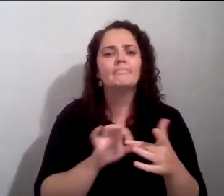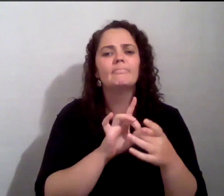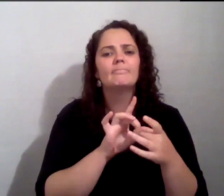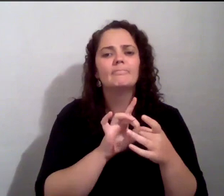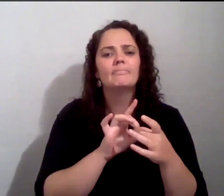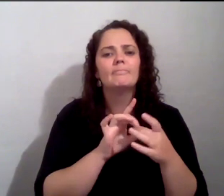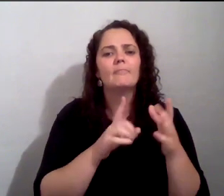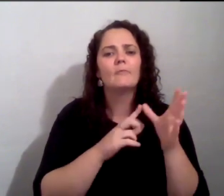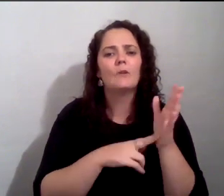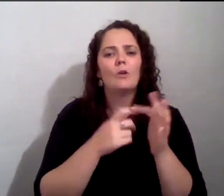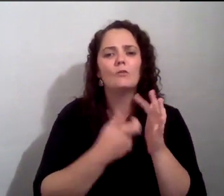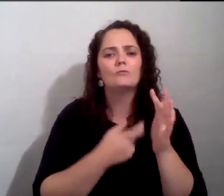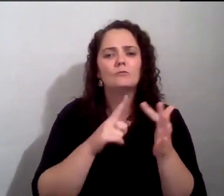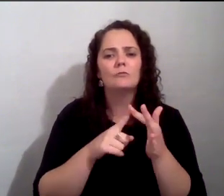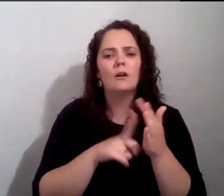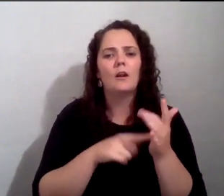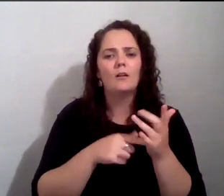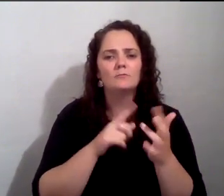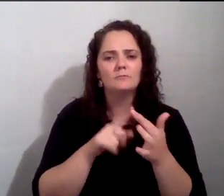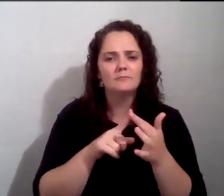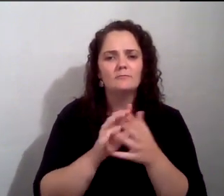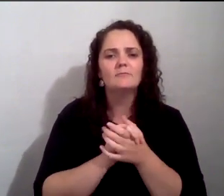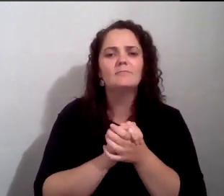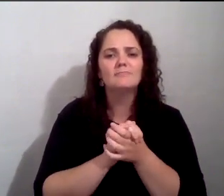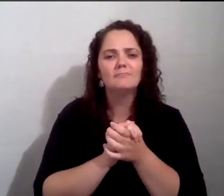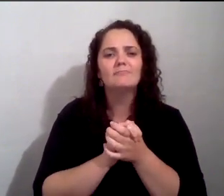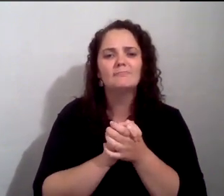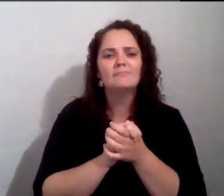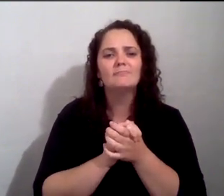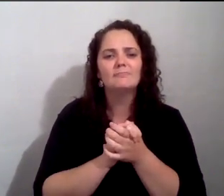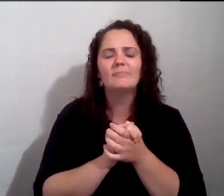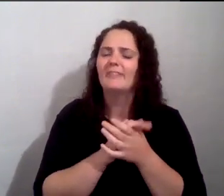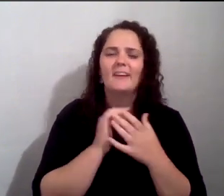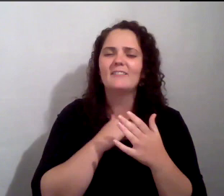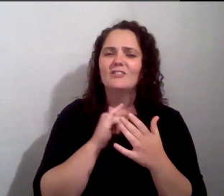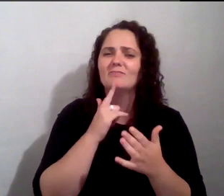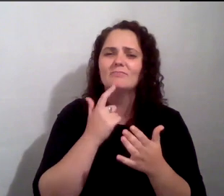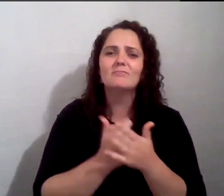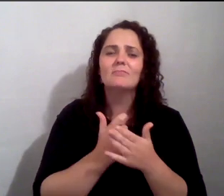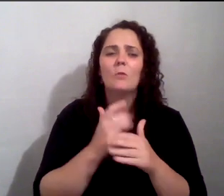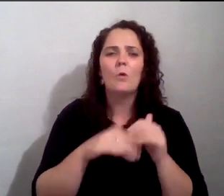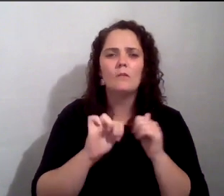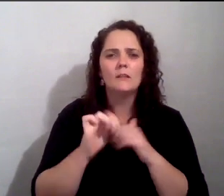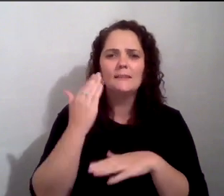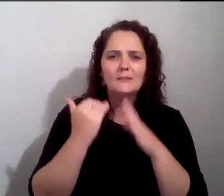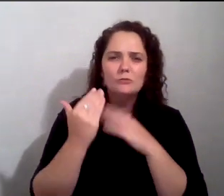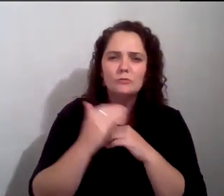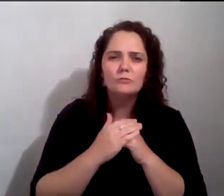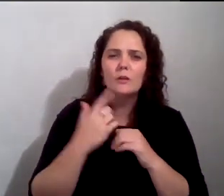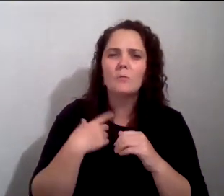Andre Lohte and Albert Gleizes through Grace Crowley. So you know this history is really fascinating with so many artists moving